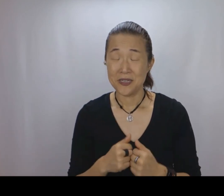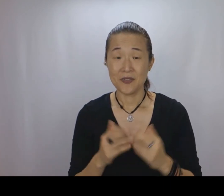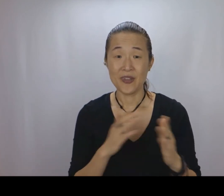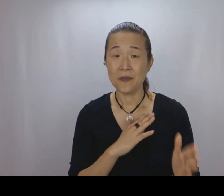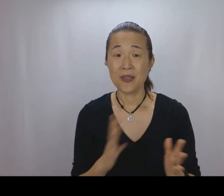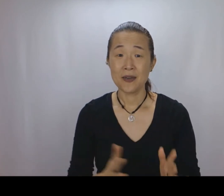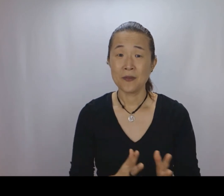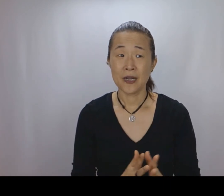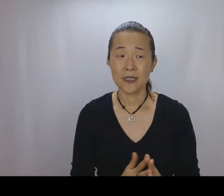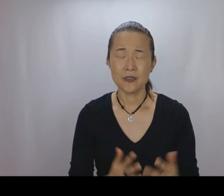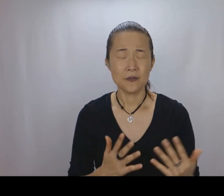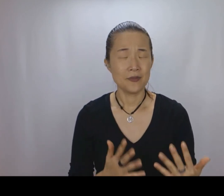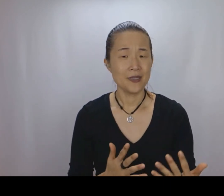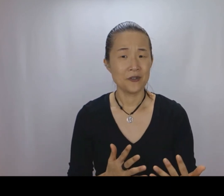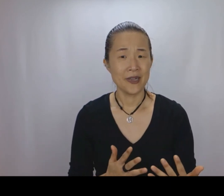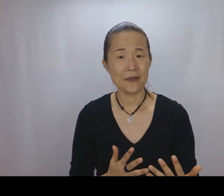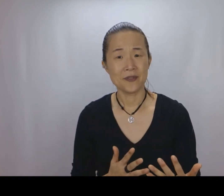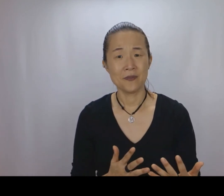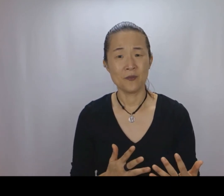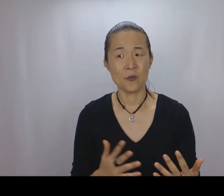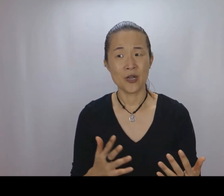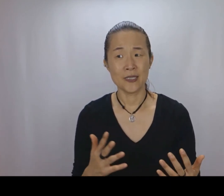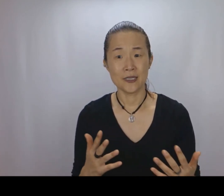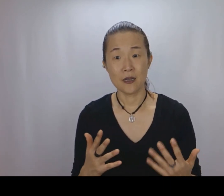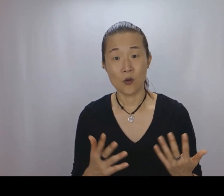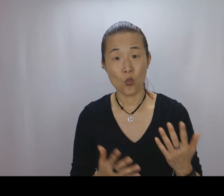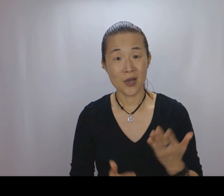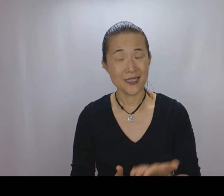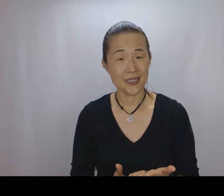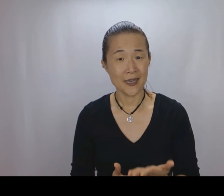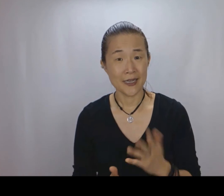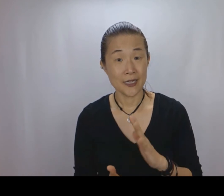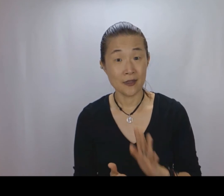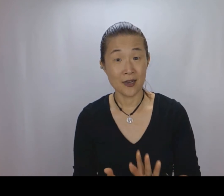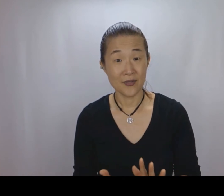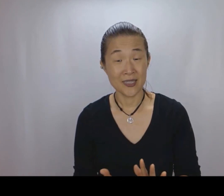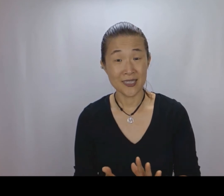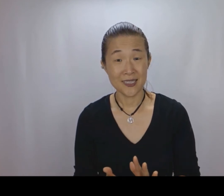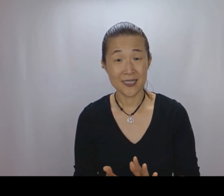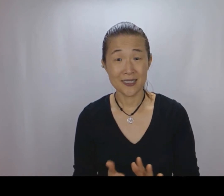So if you keep that in mind, you really only have to memorize one sign in a lot of instances,